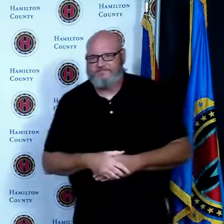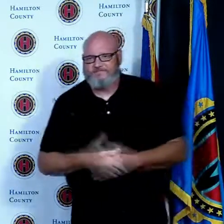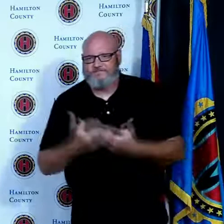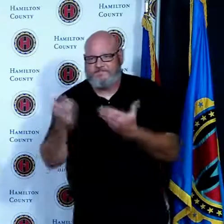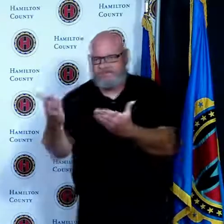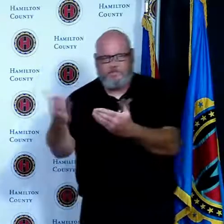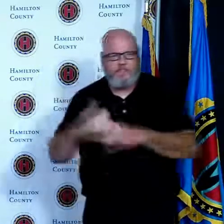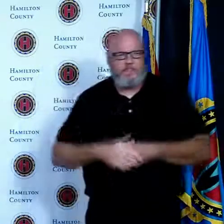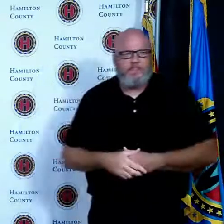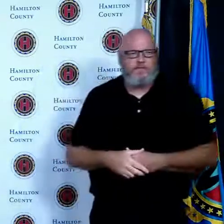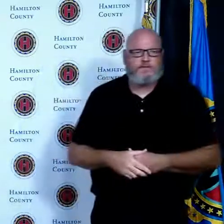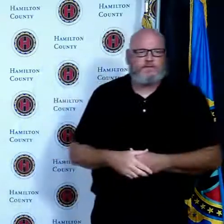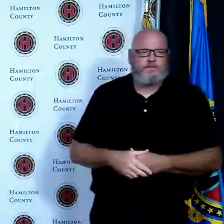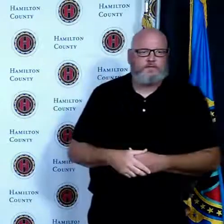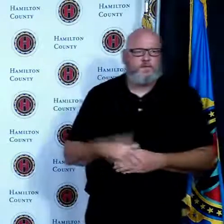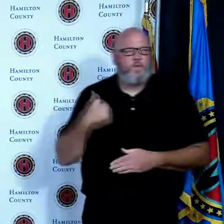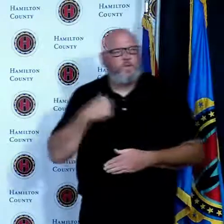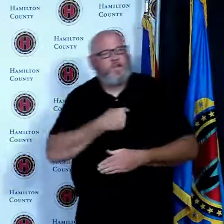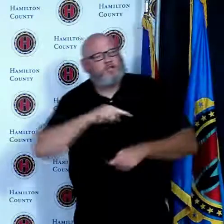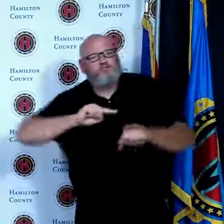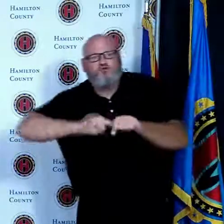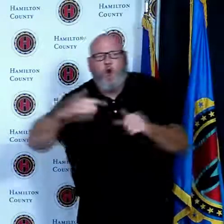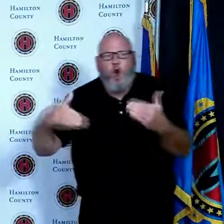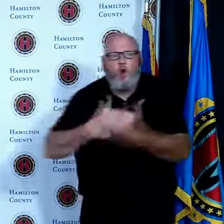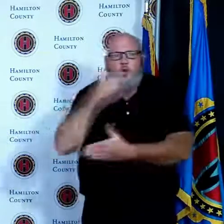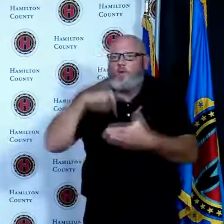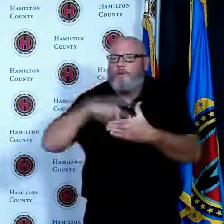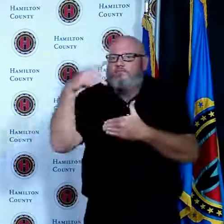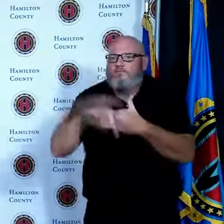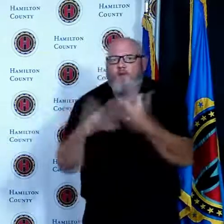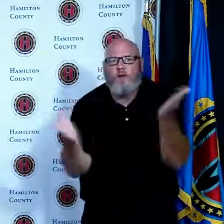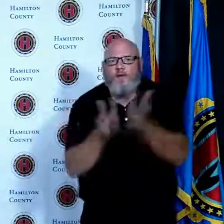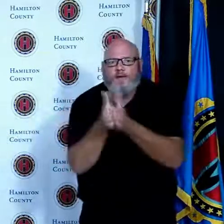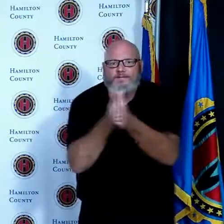to help Hamilton County residents and employees who are most at risk from